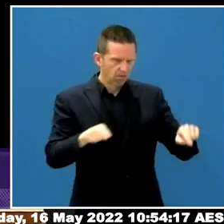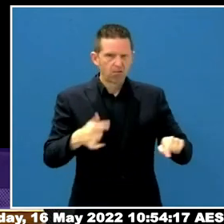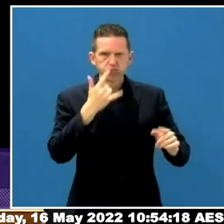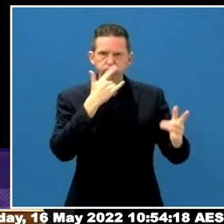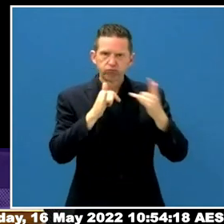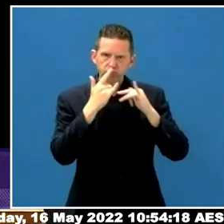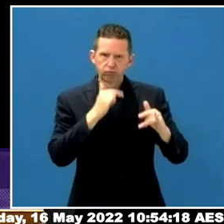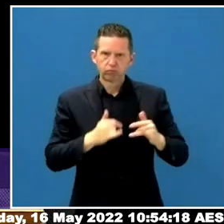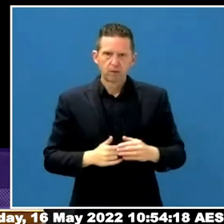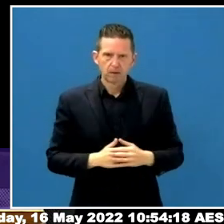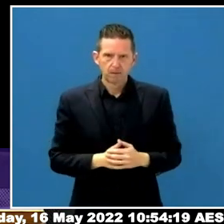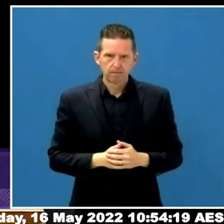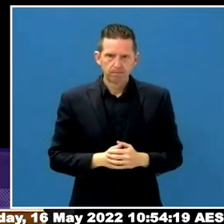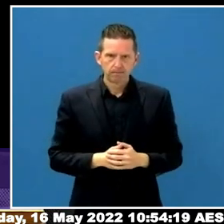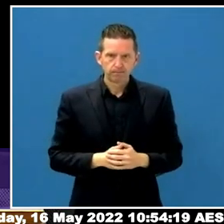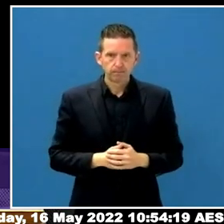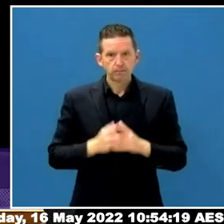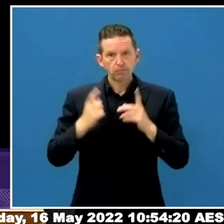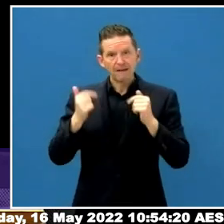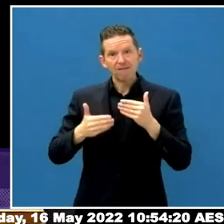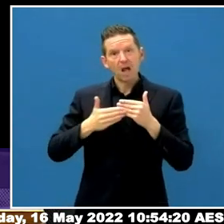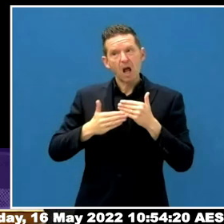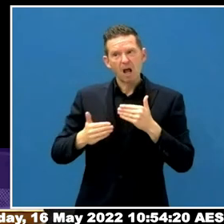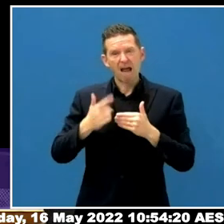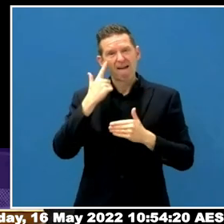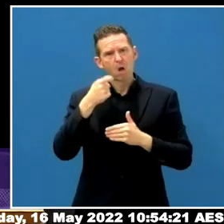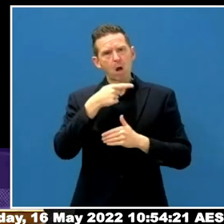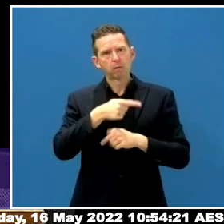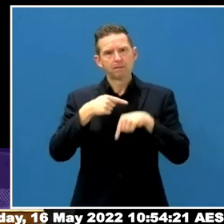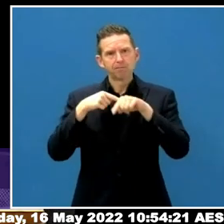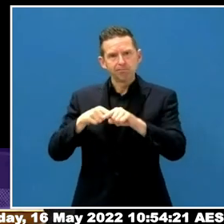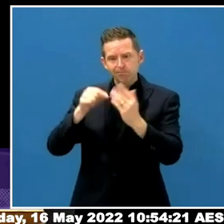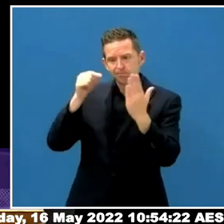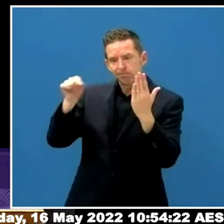Aprem's death revealed a number of compliance matters that alarmed Rachel.